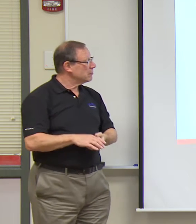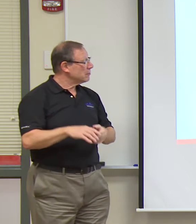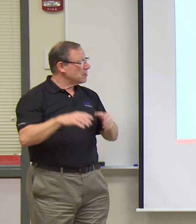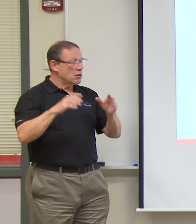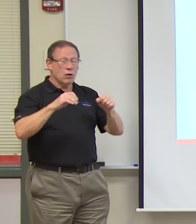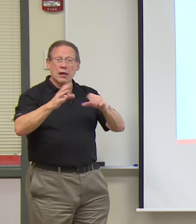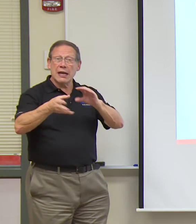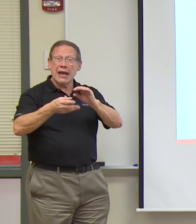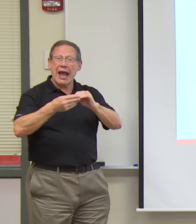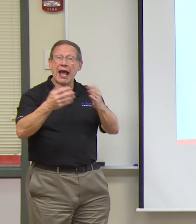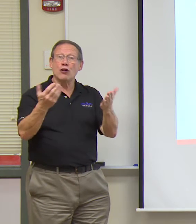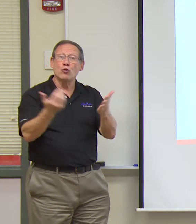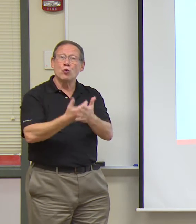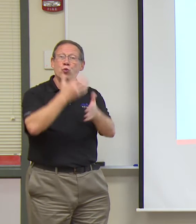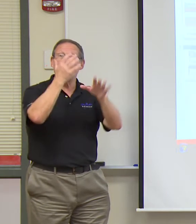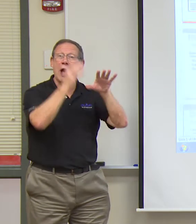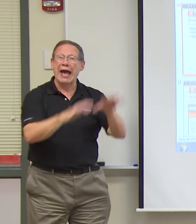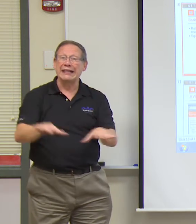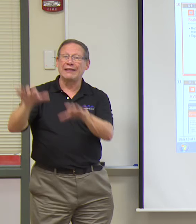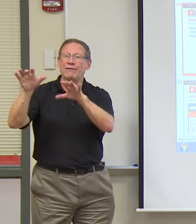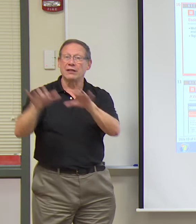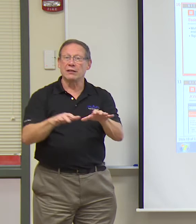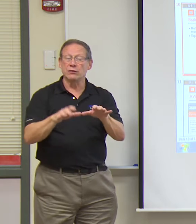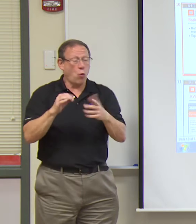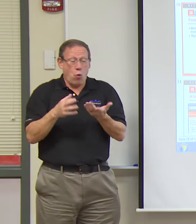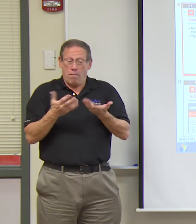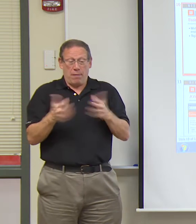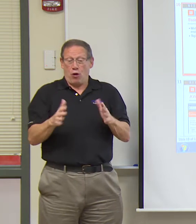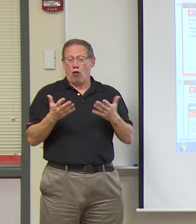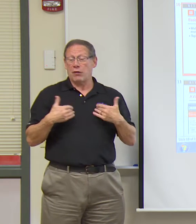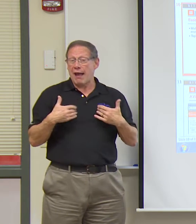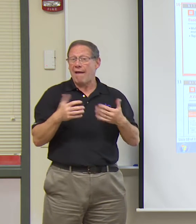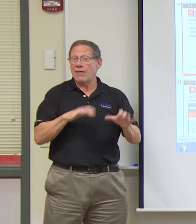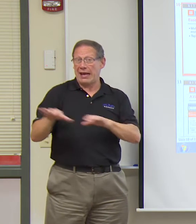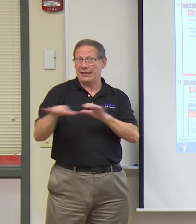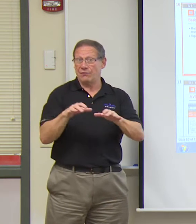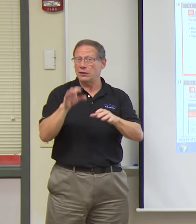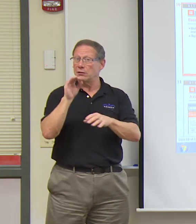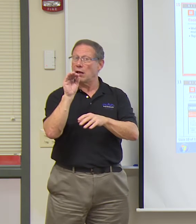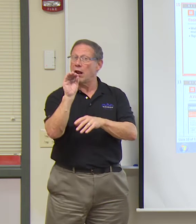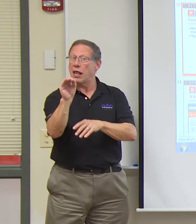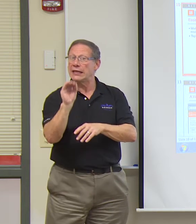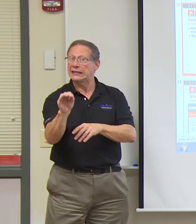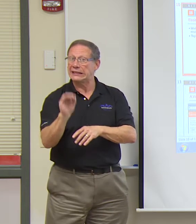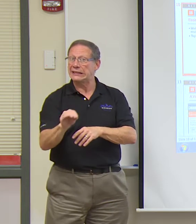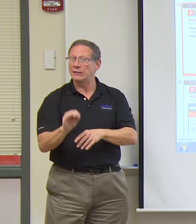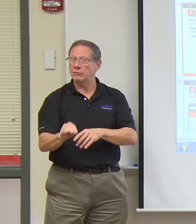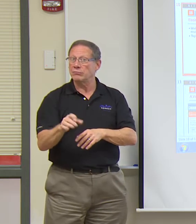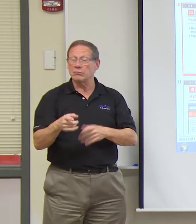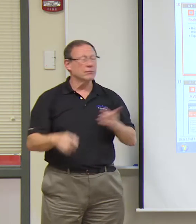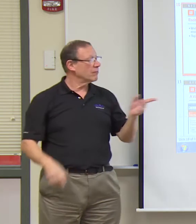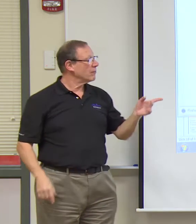that you already have in the course. So, I'm gonna just show you what that looks like.